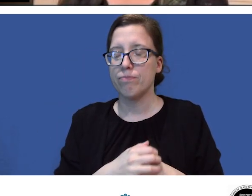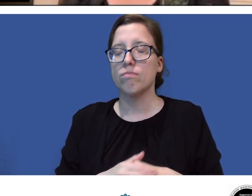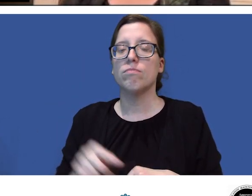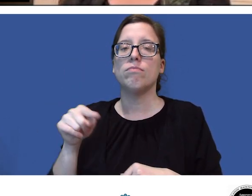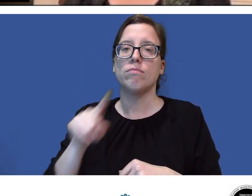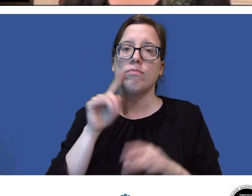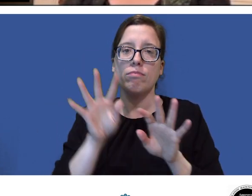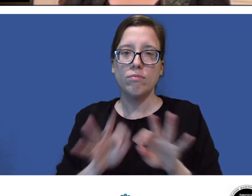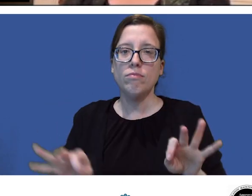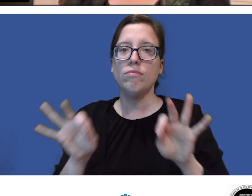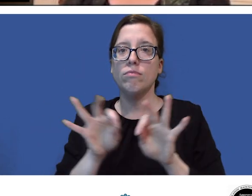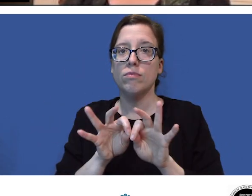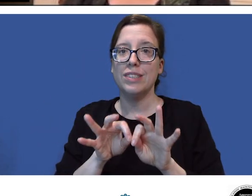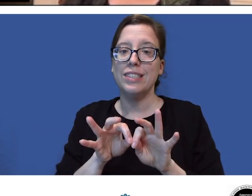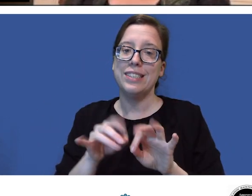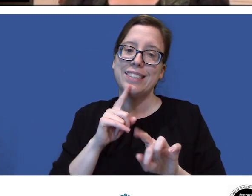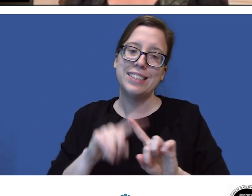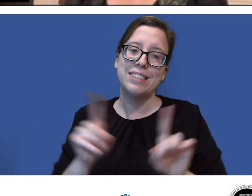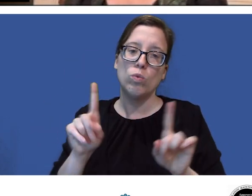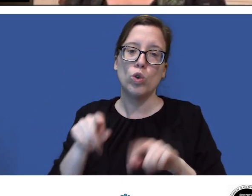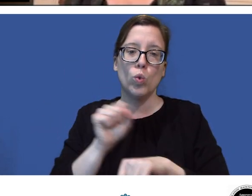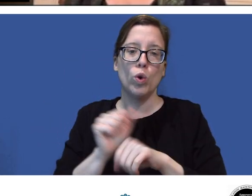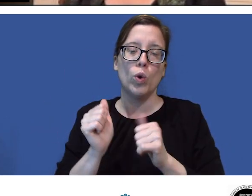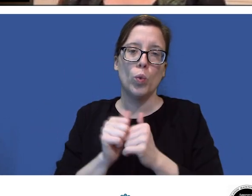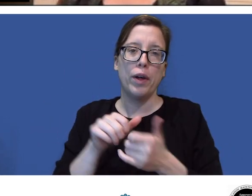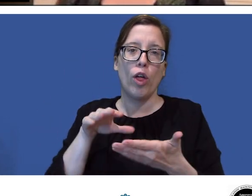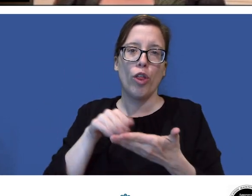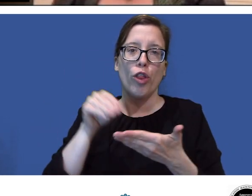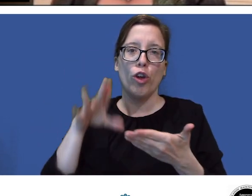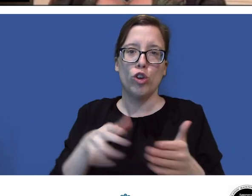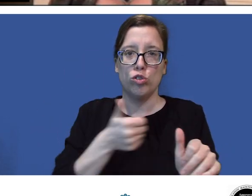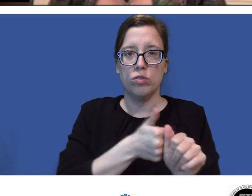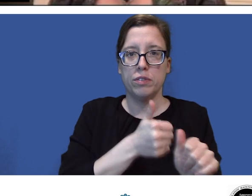This is probably one of the most important things that is different when you work with